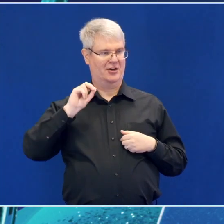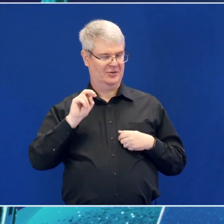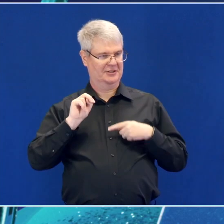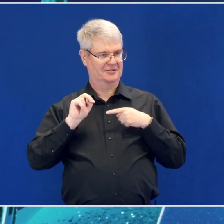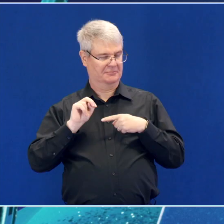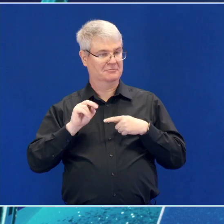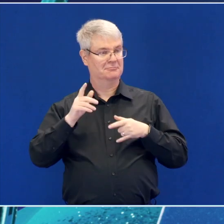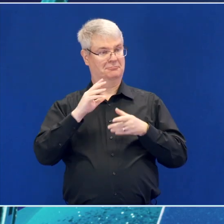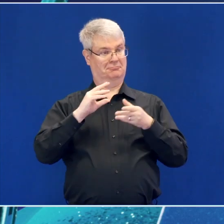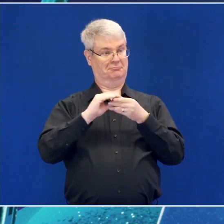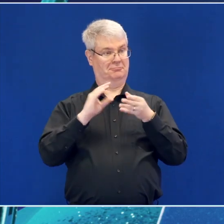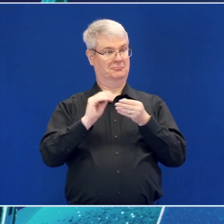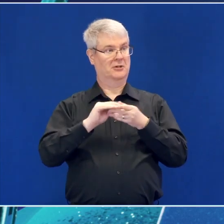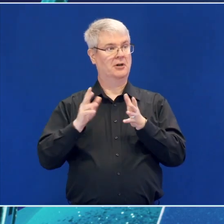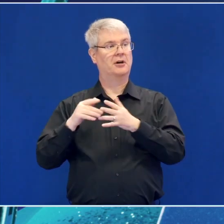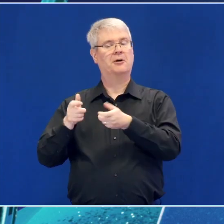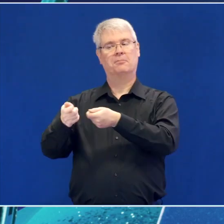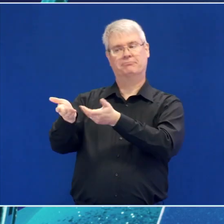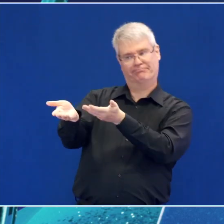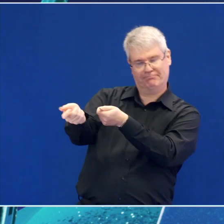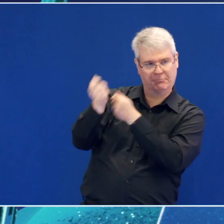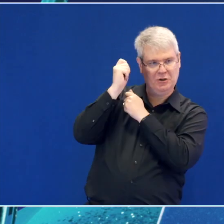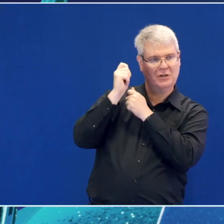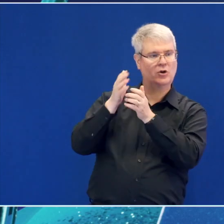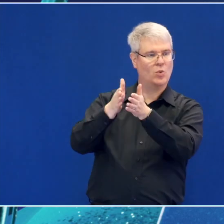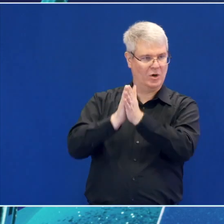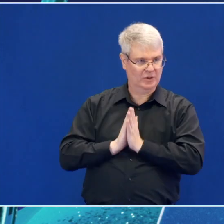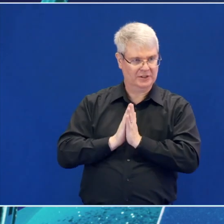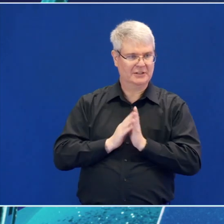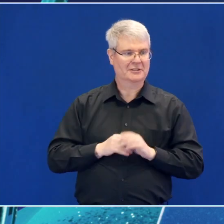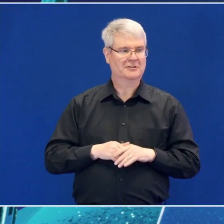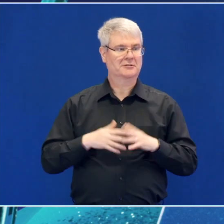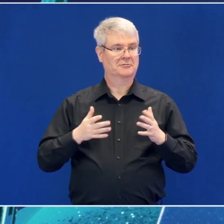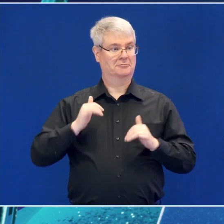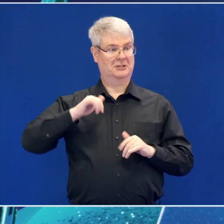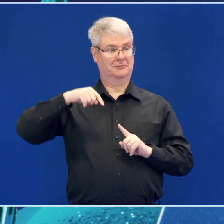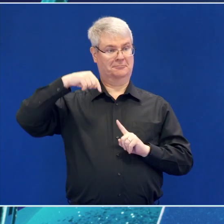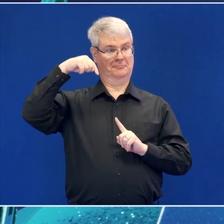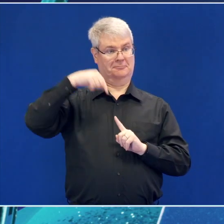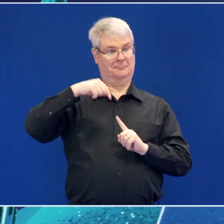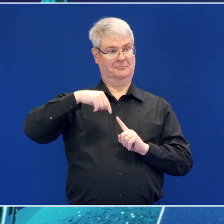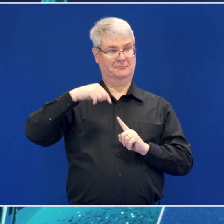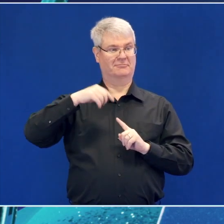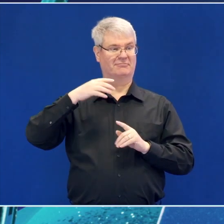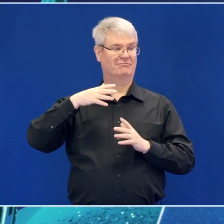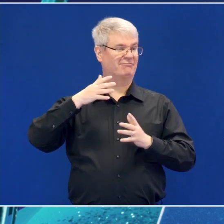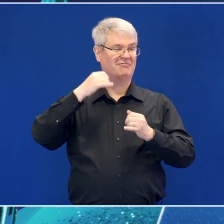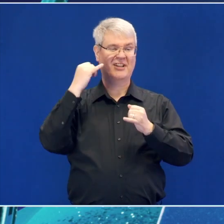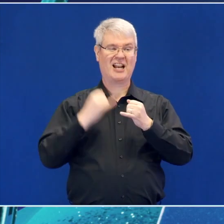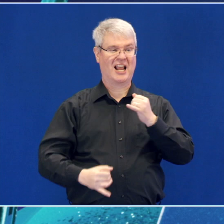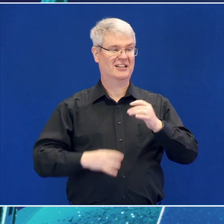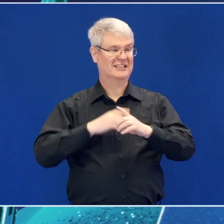And it's often the last line of defense when it comes to preventing accessibility bugs from reaching customers.